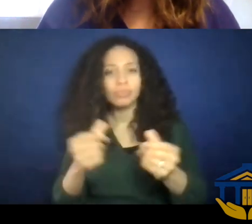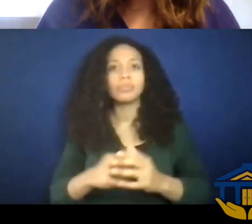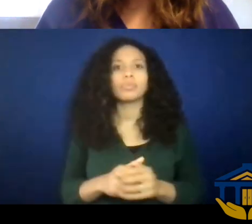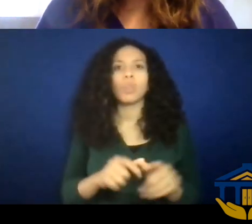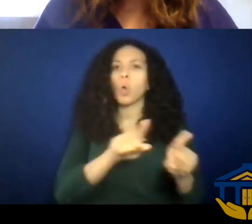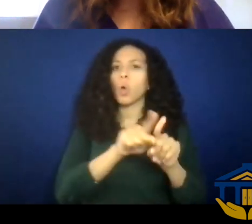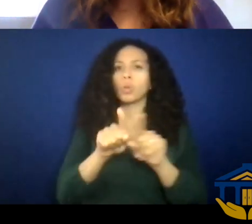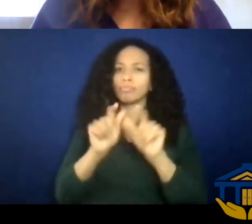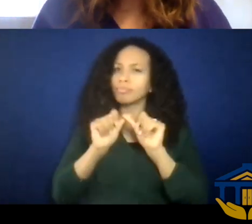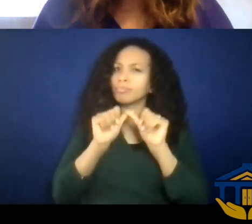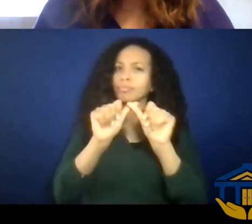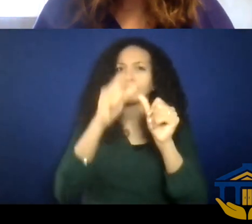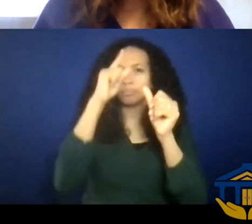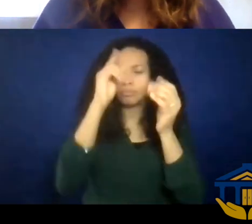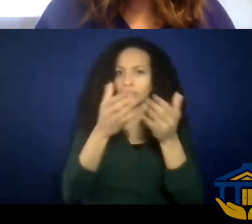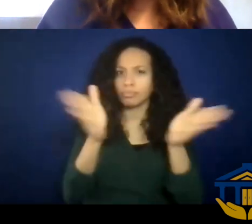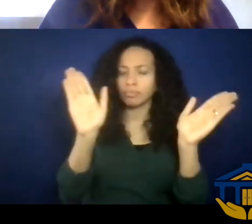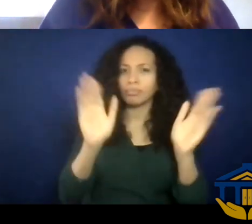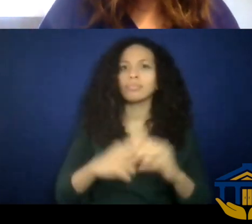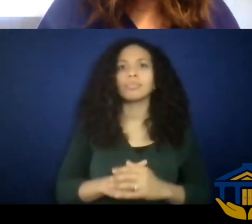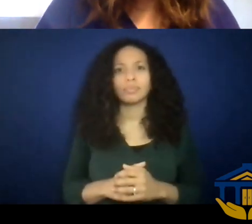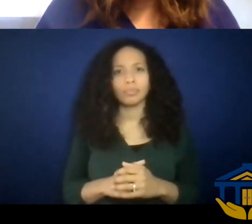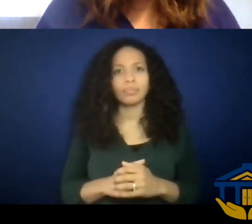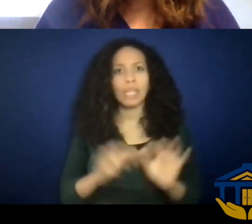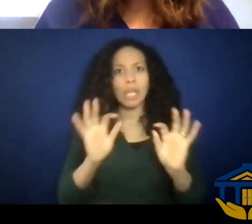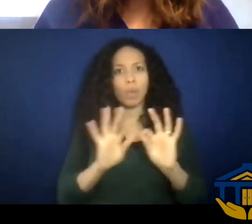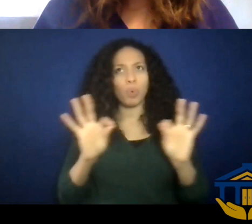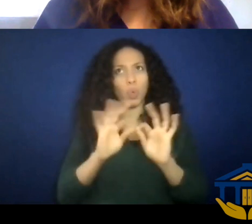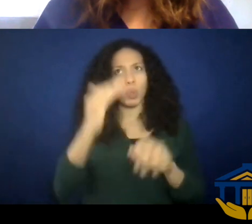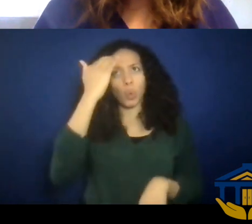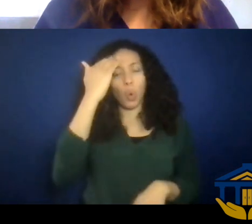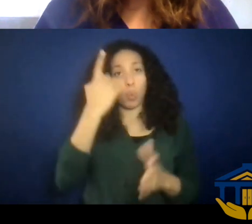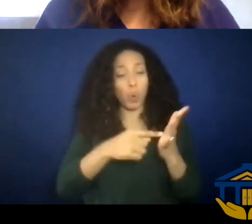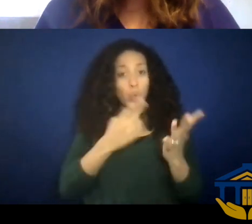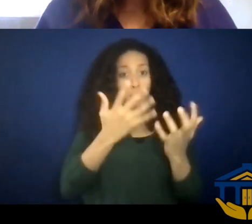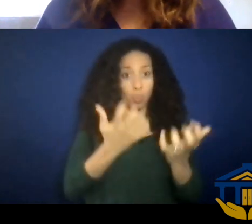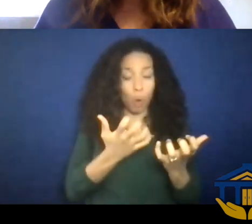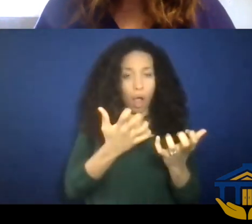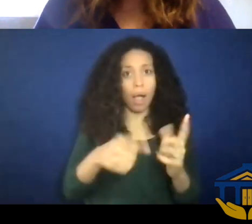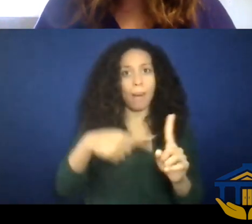It's just as important to know what you want and as it is to know what you don't want.